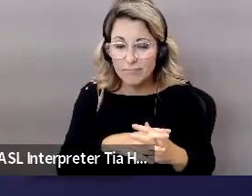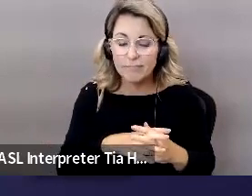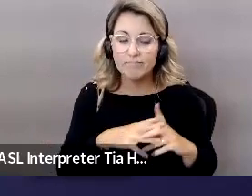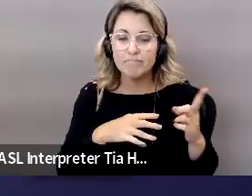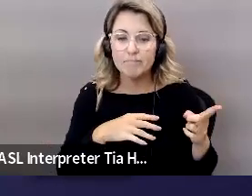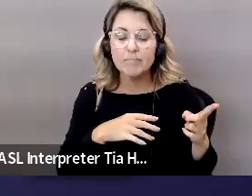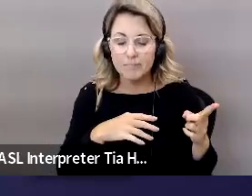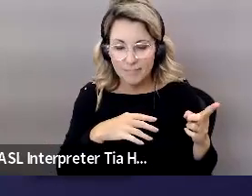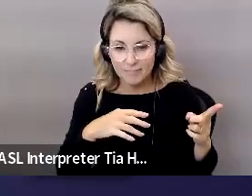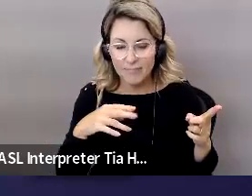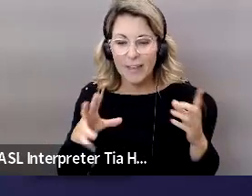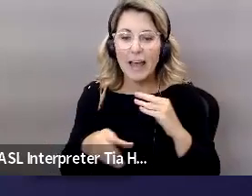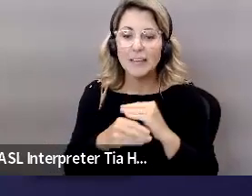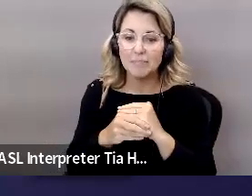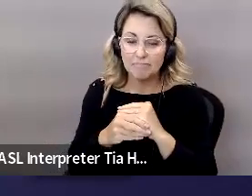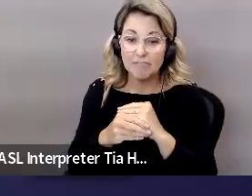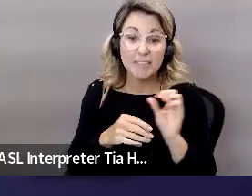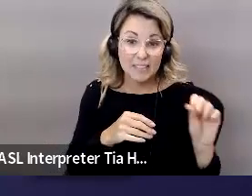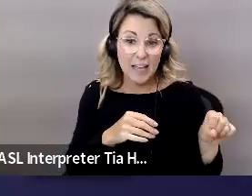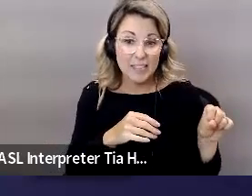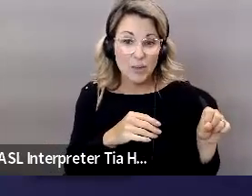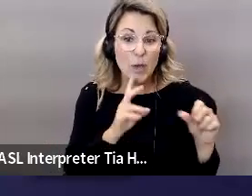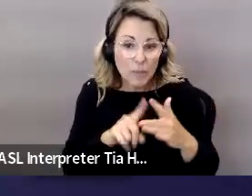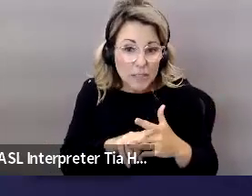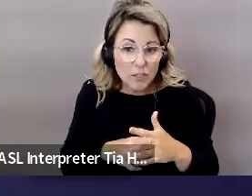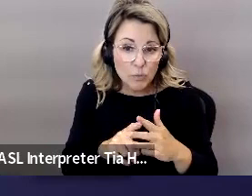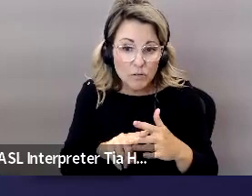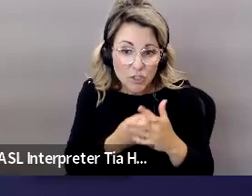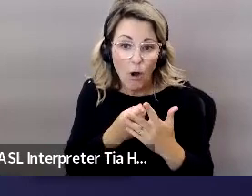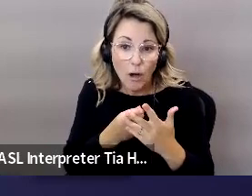particularly will. Dr. Gooden: Yeah, they get you started. And something else that we do,